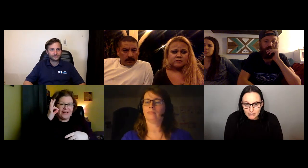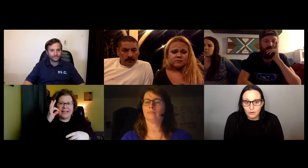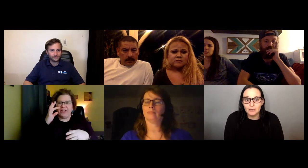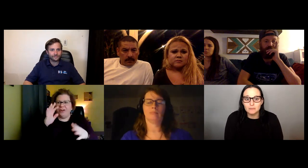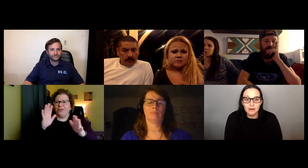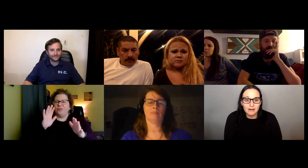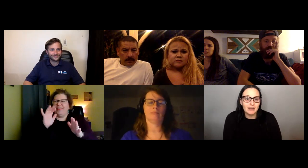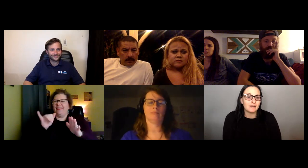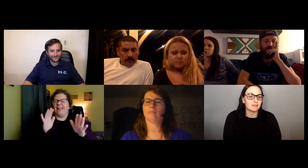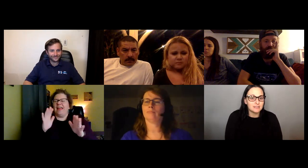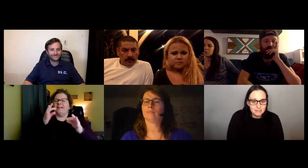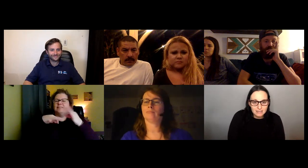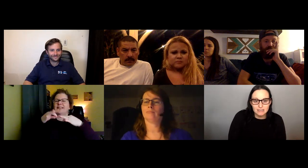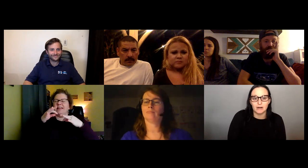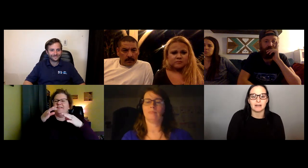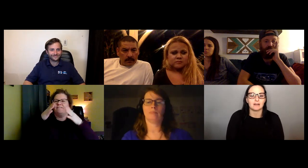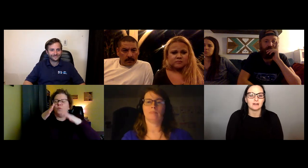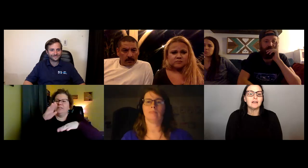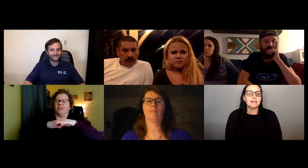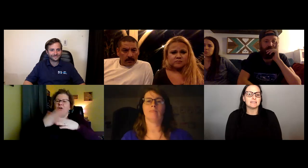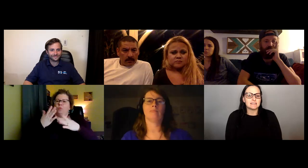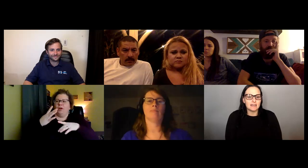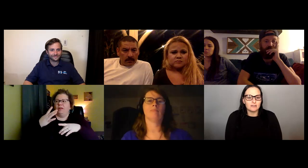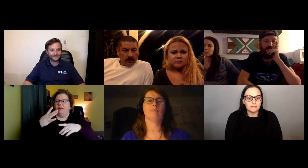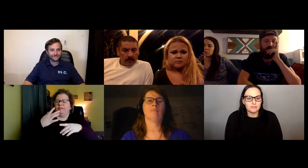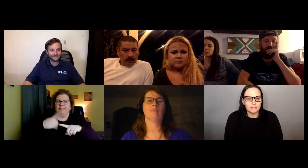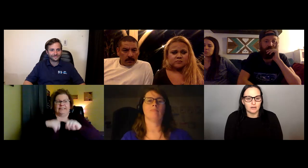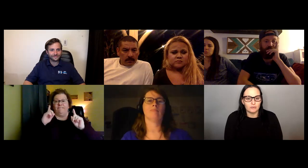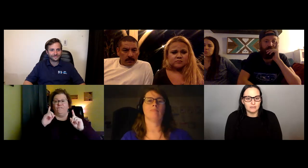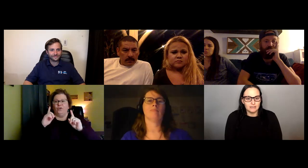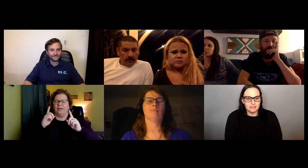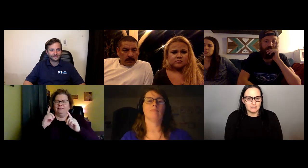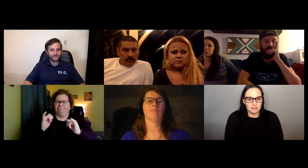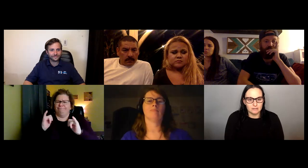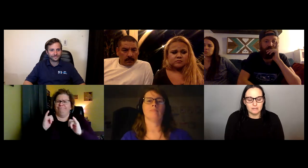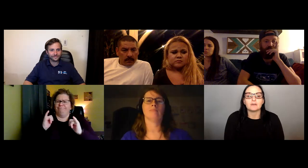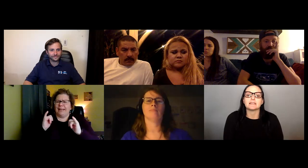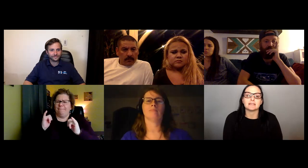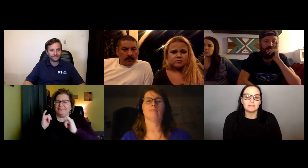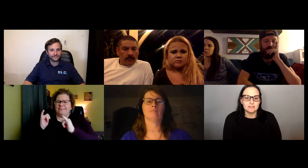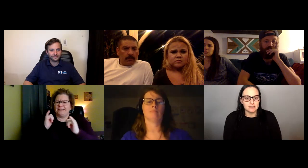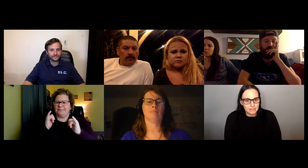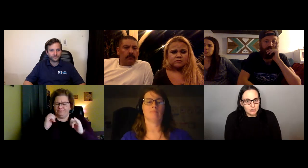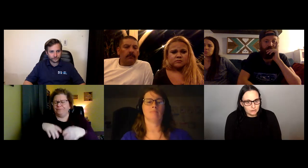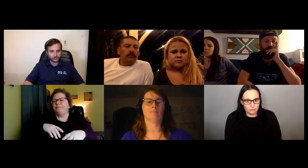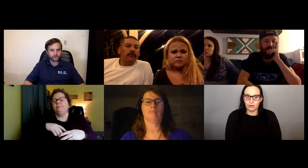oh he has brown hair this kid has brown hair instead of you know